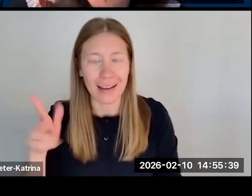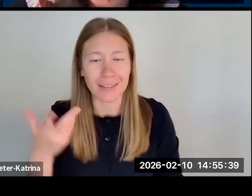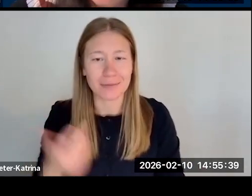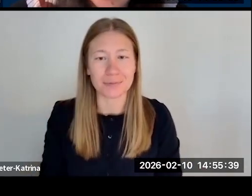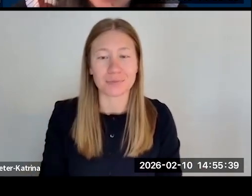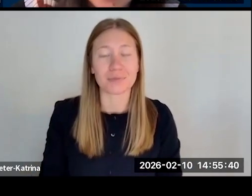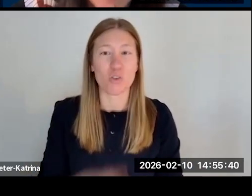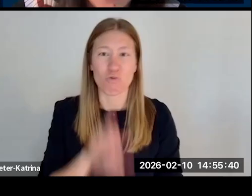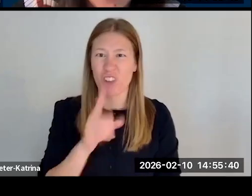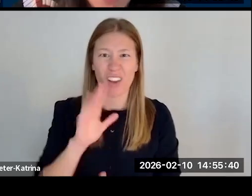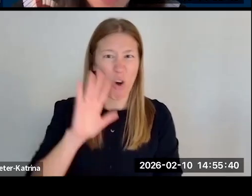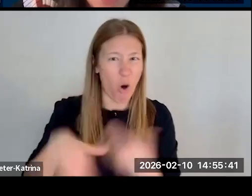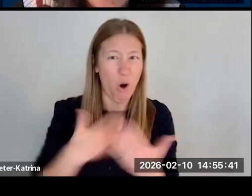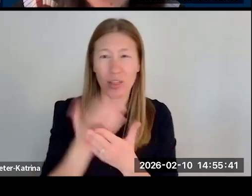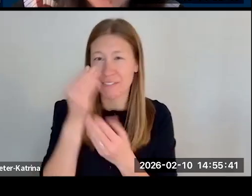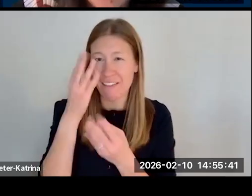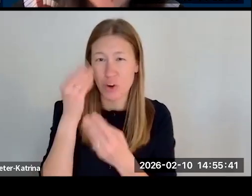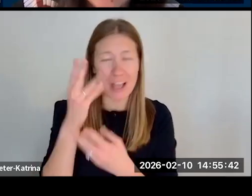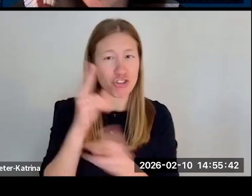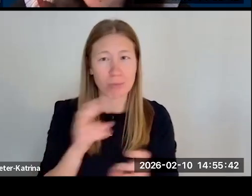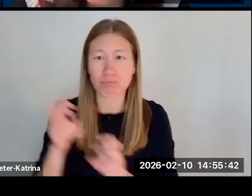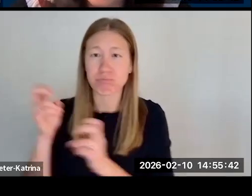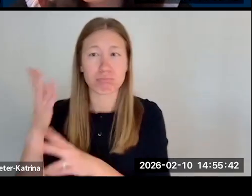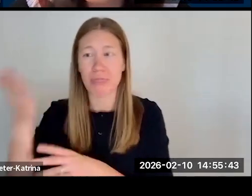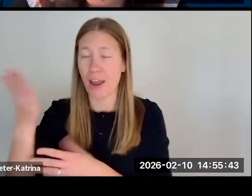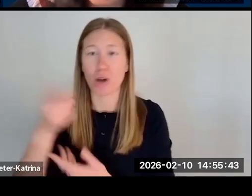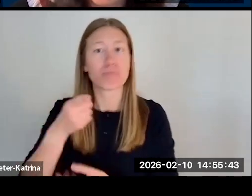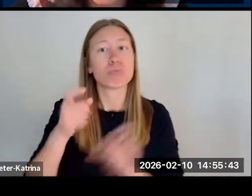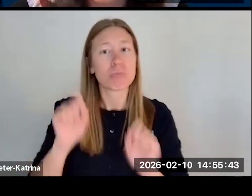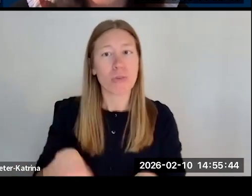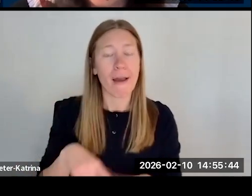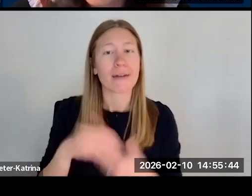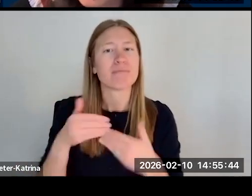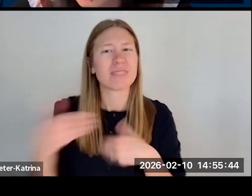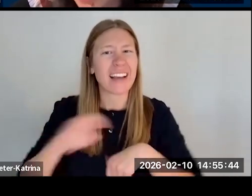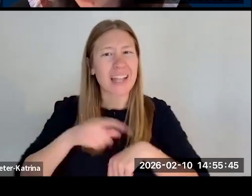of the information we talked about that you can just reference next time you make a new